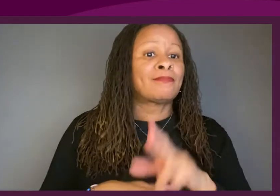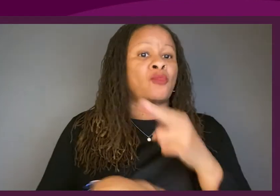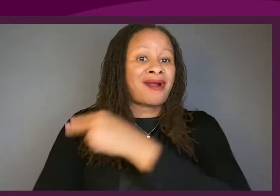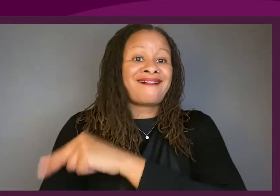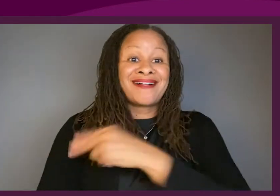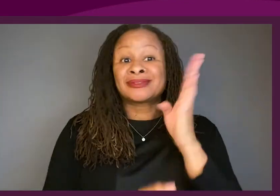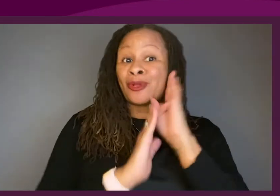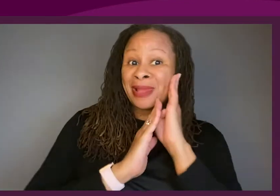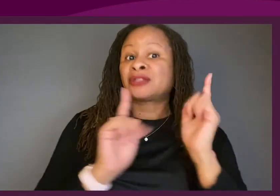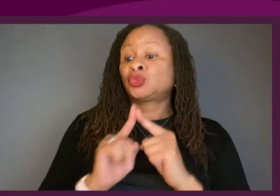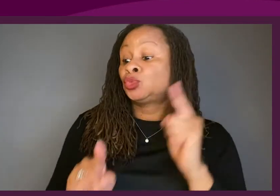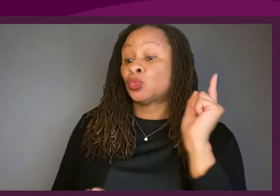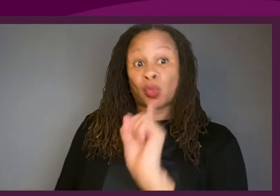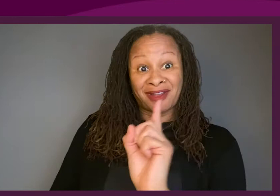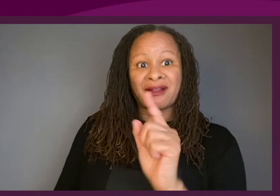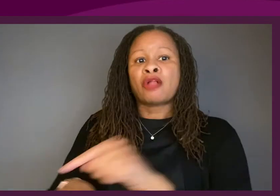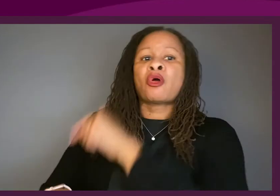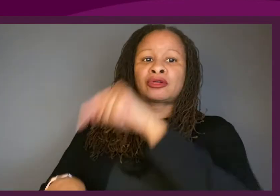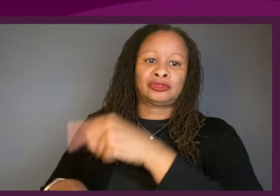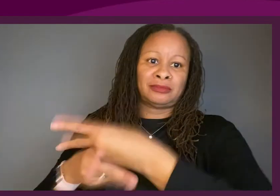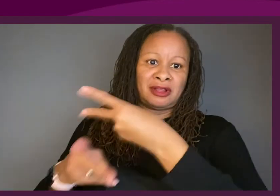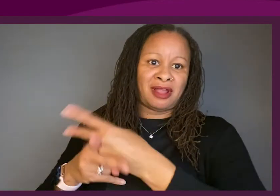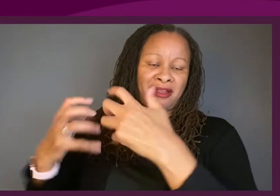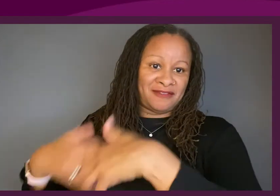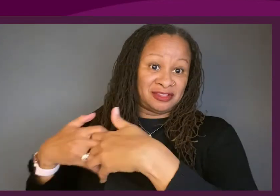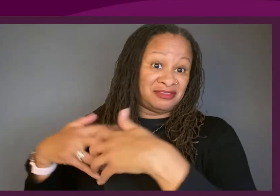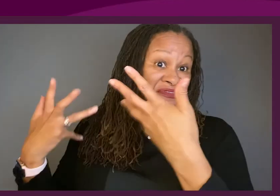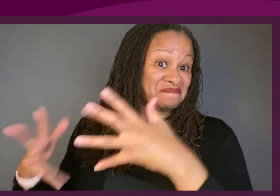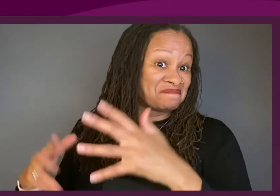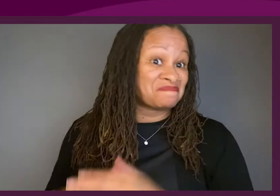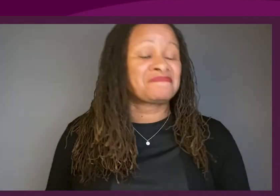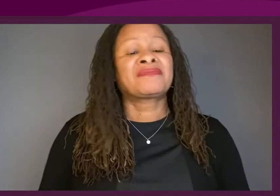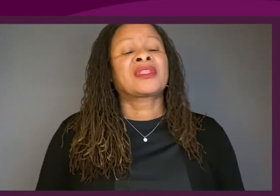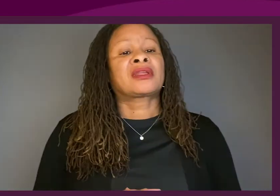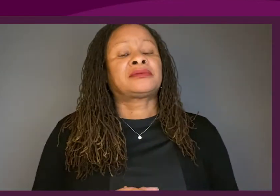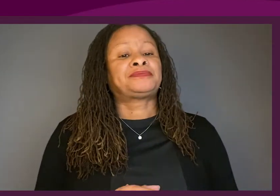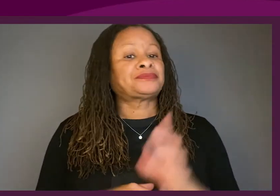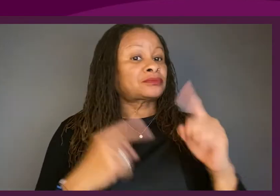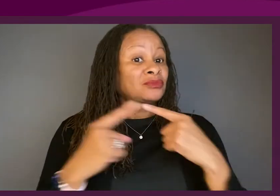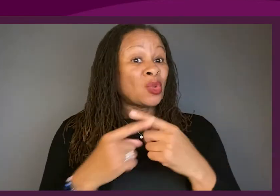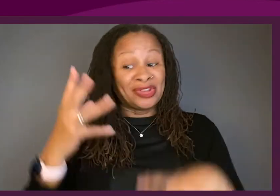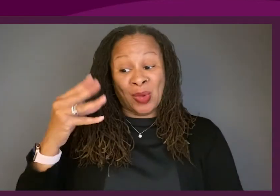bed into a long-term care facility.